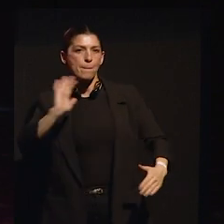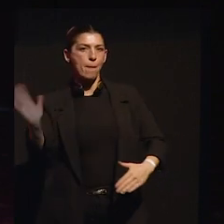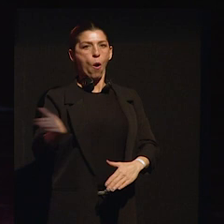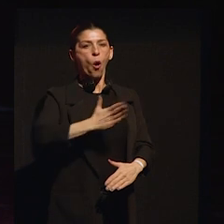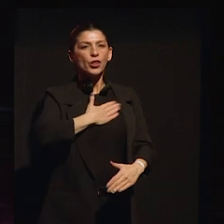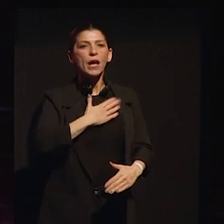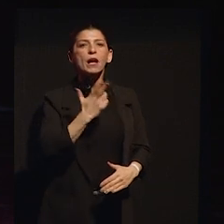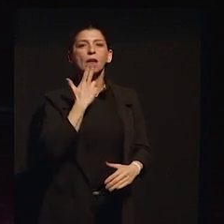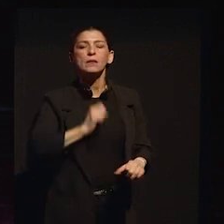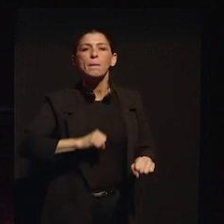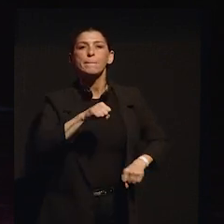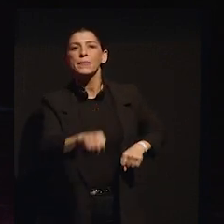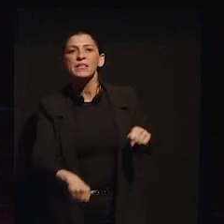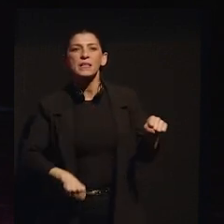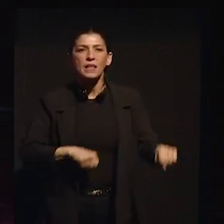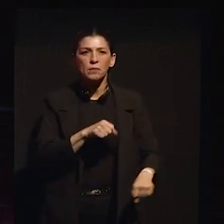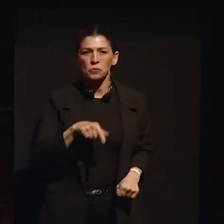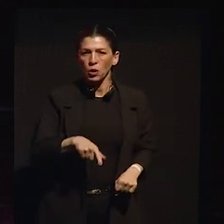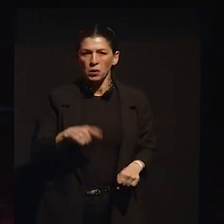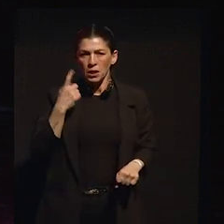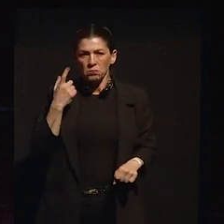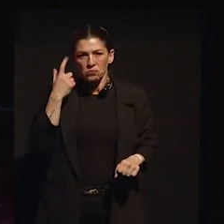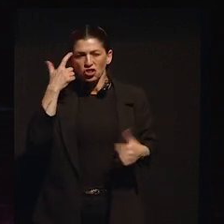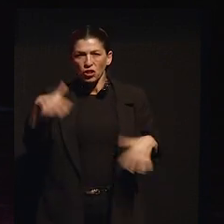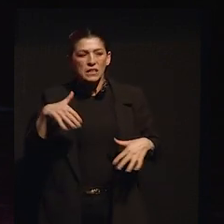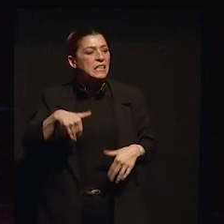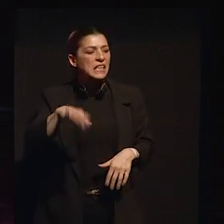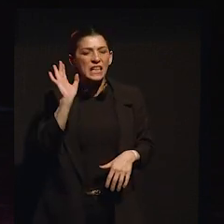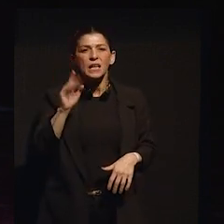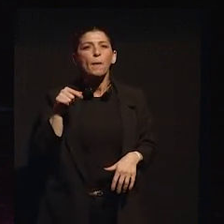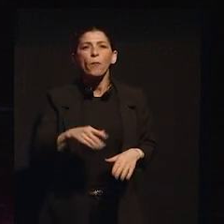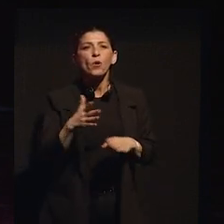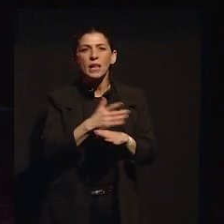and they rode bicycles. There’s always a woman at the front riding a bicycle.